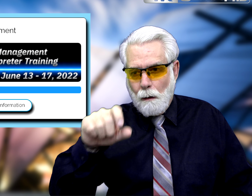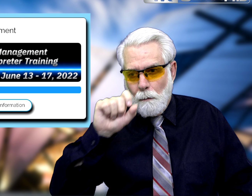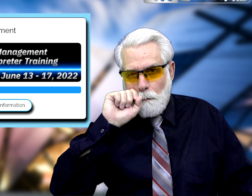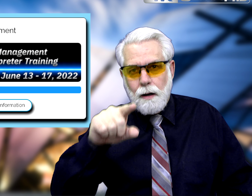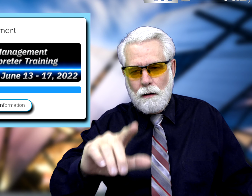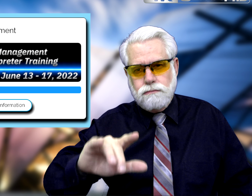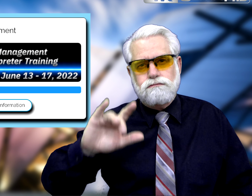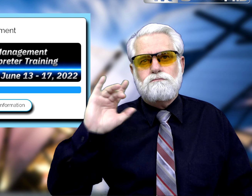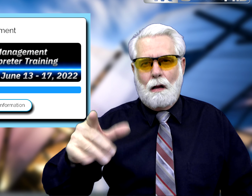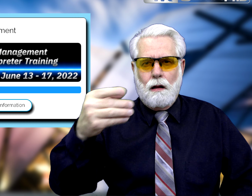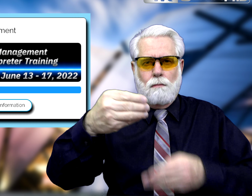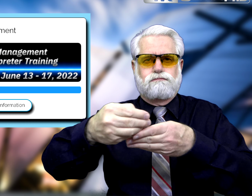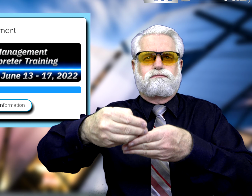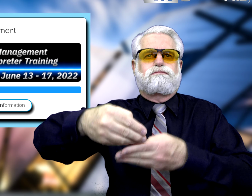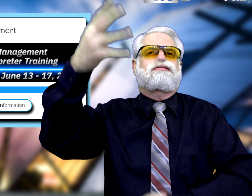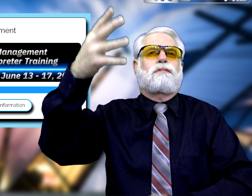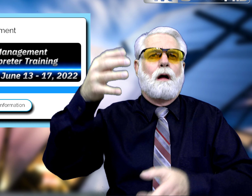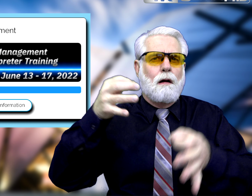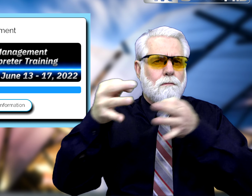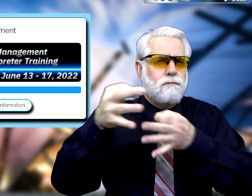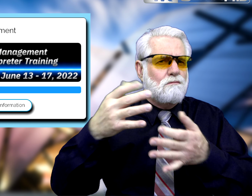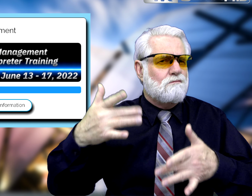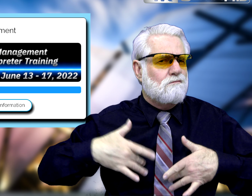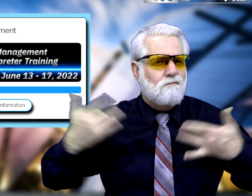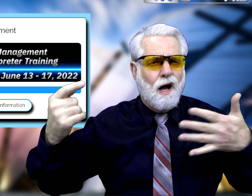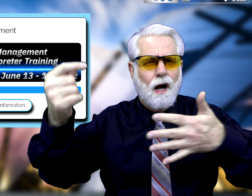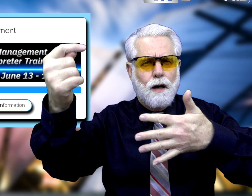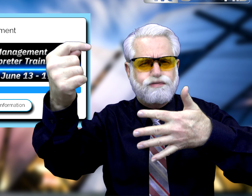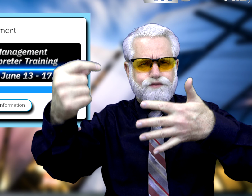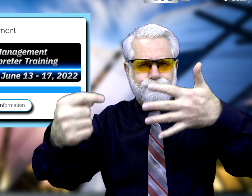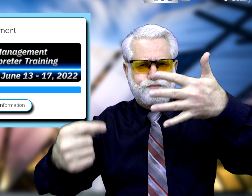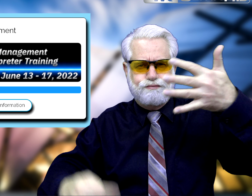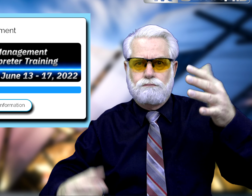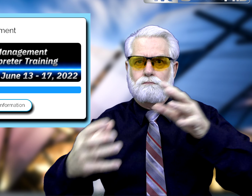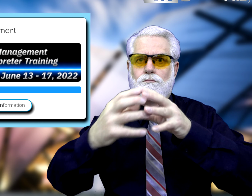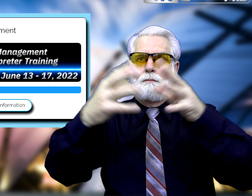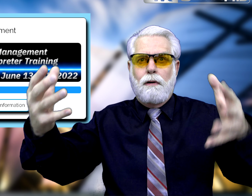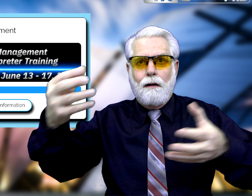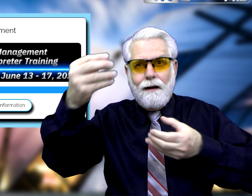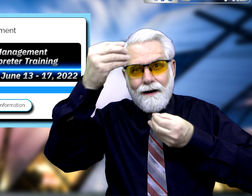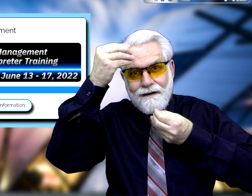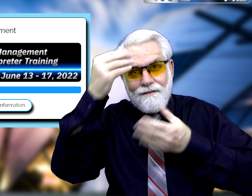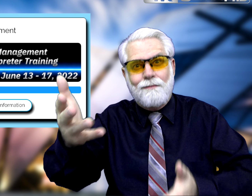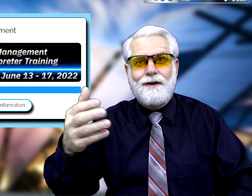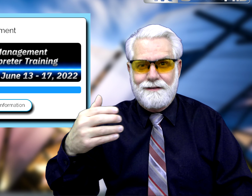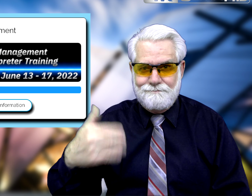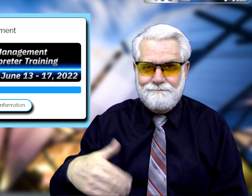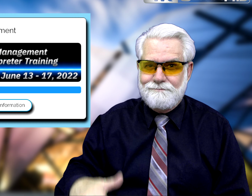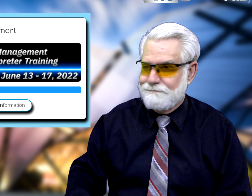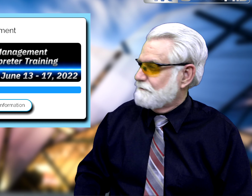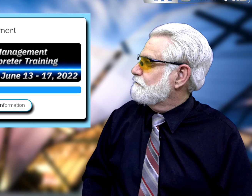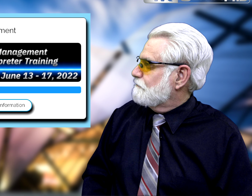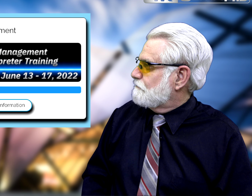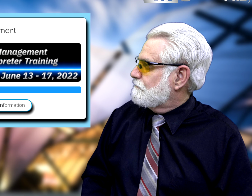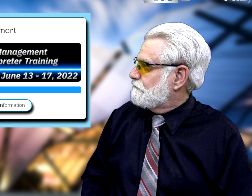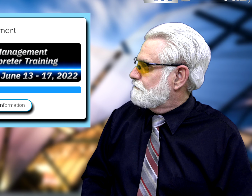Click on this link and you will see a list of there’s a list to explain what’s going on, and a list of Information.